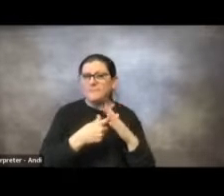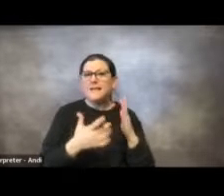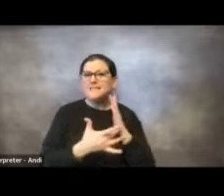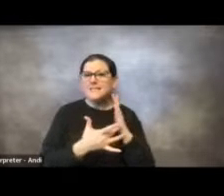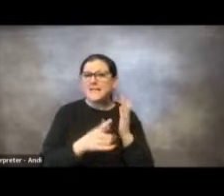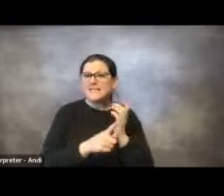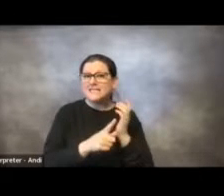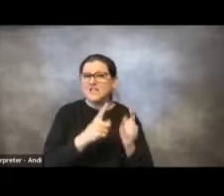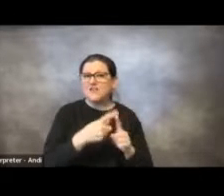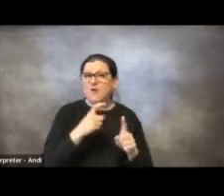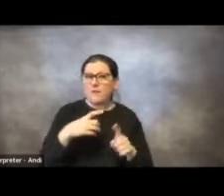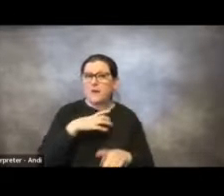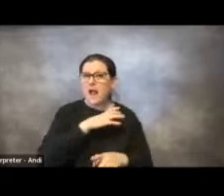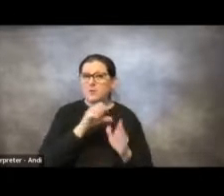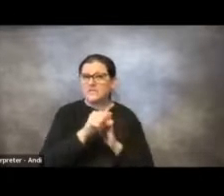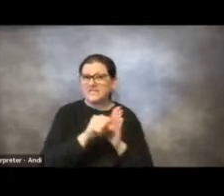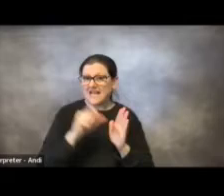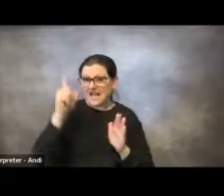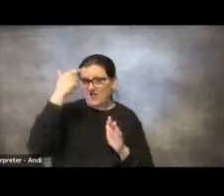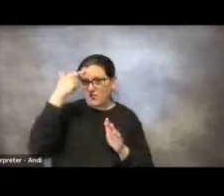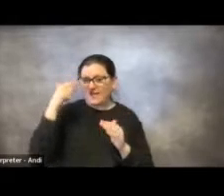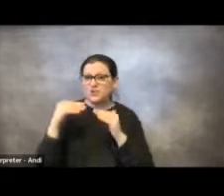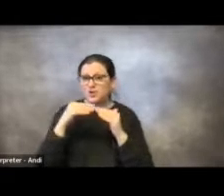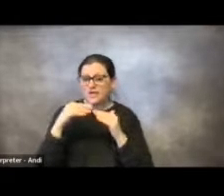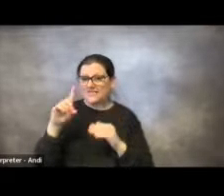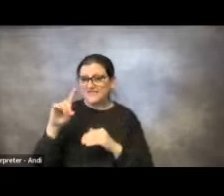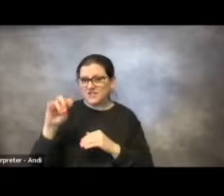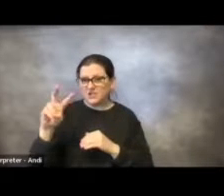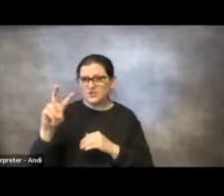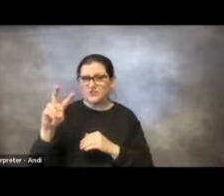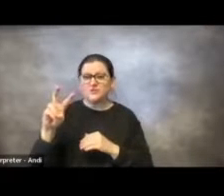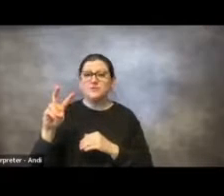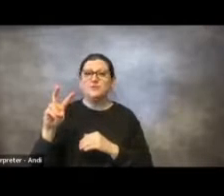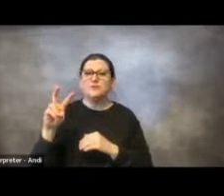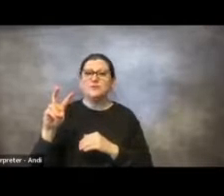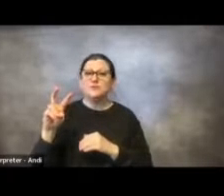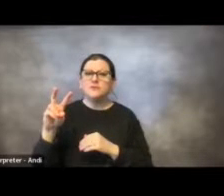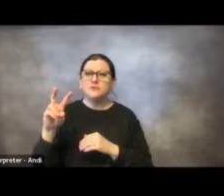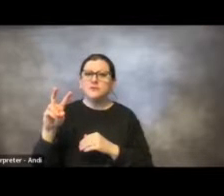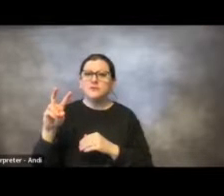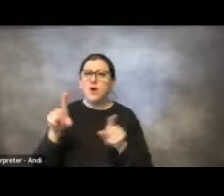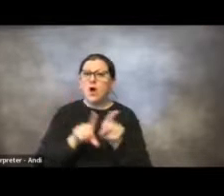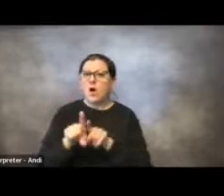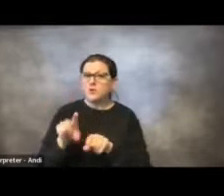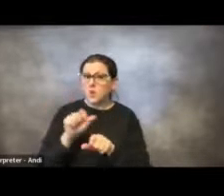the Council of State Governments Justice Division. And then we also worked through this plan